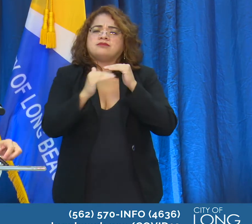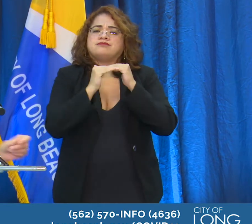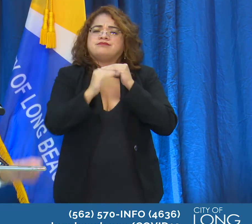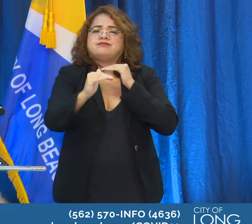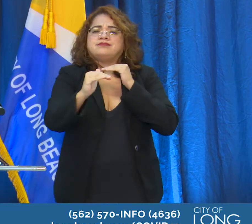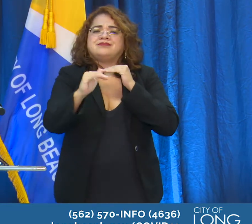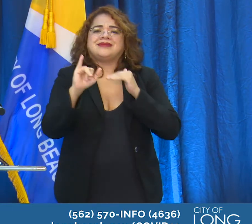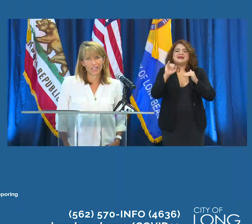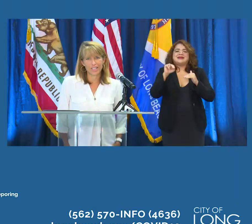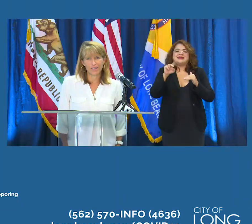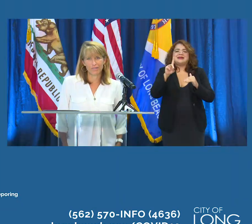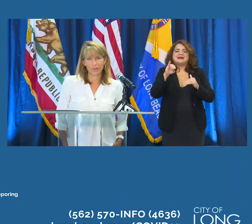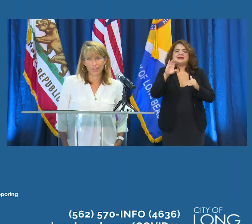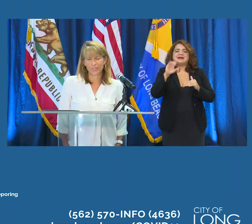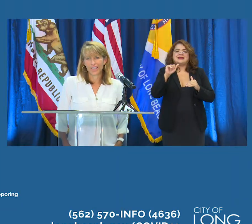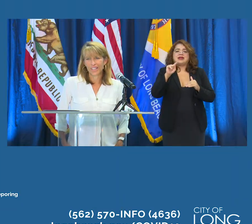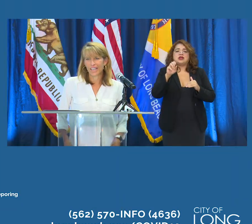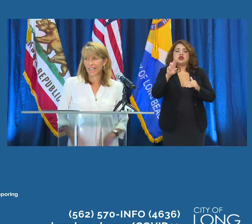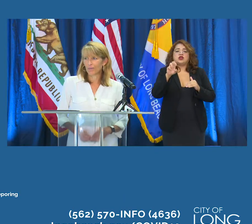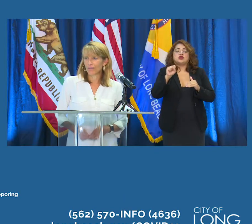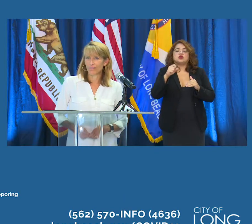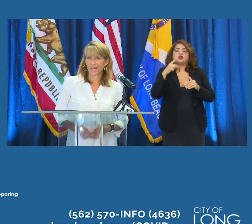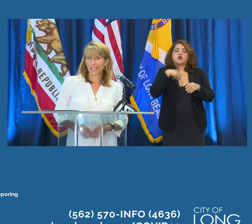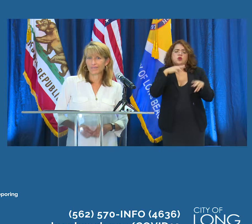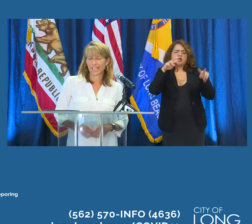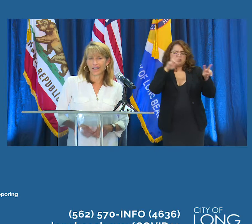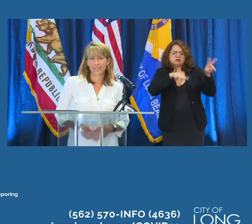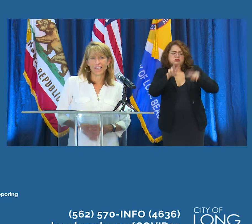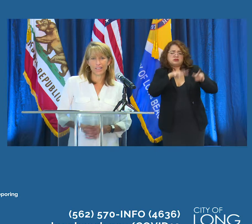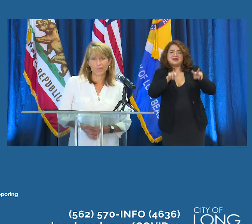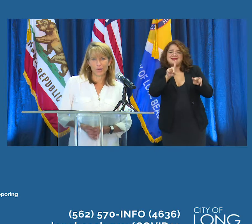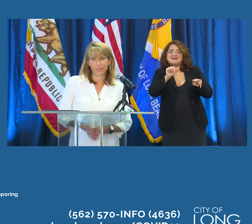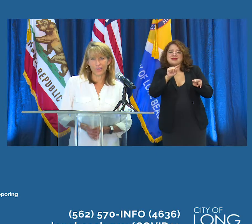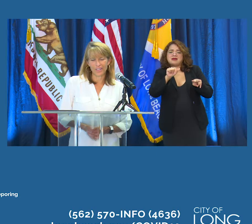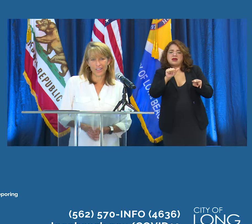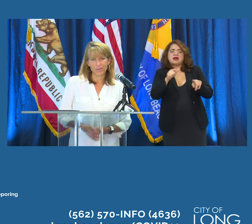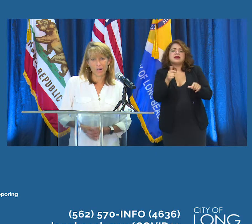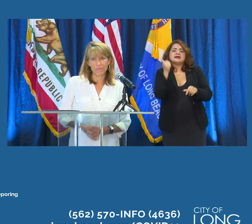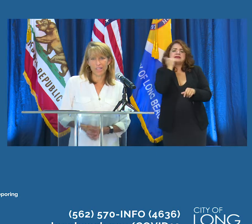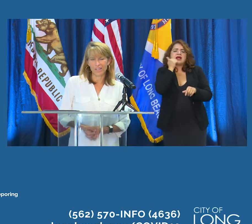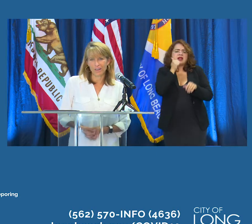when we're doing our data focus on our daily focuses at the Health department and across